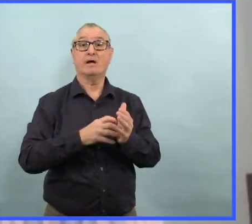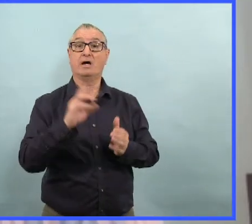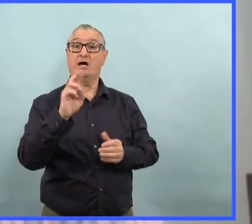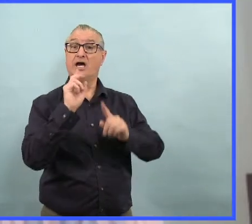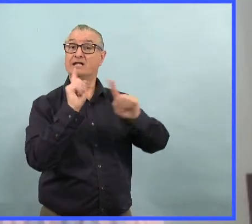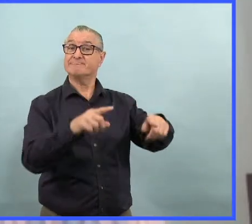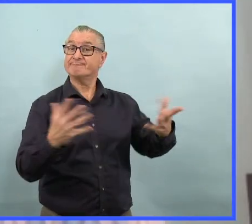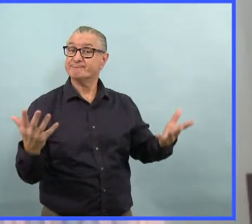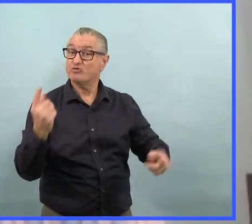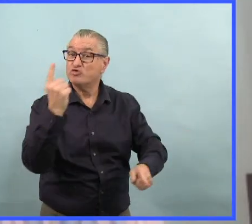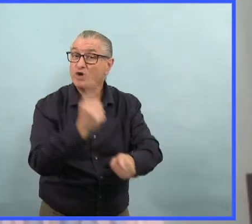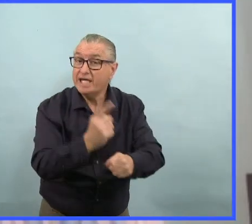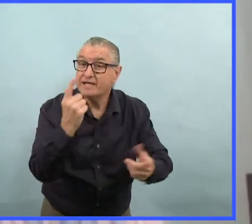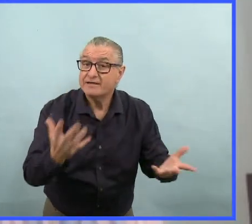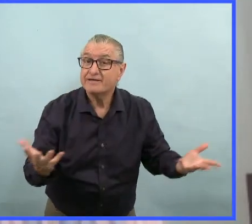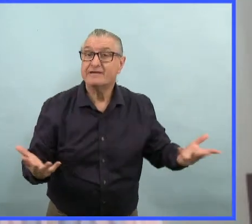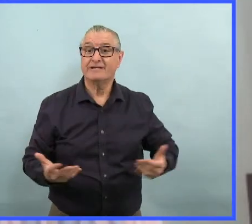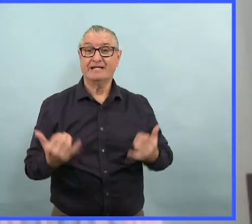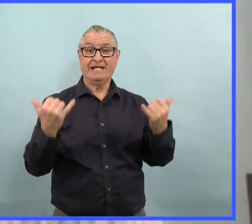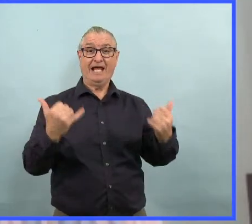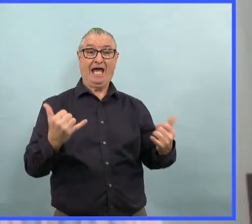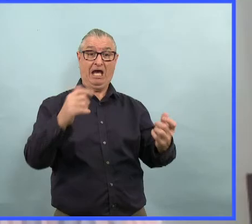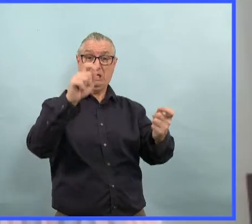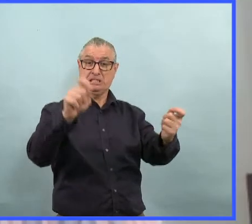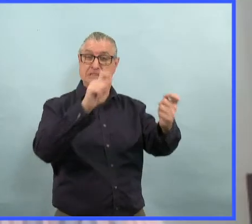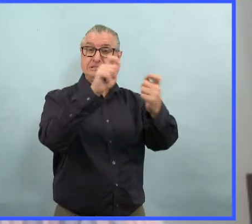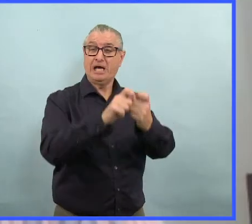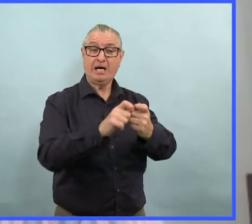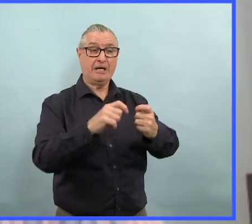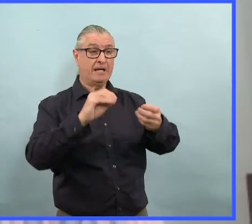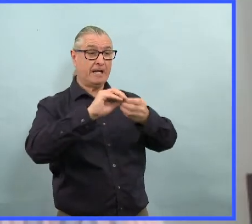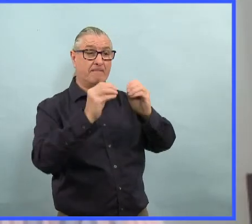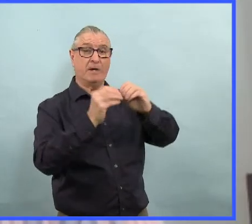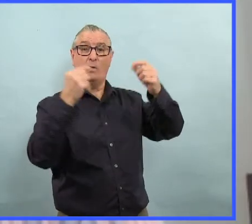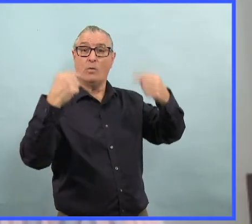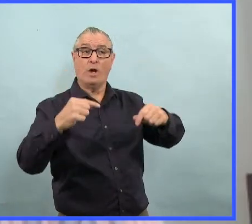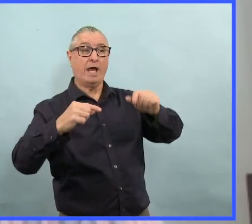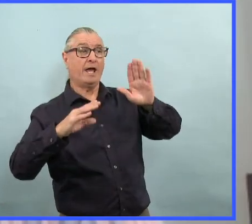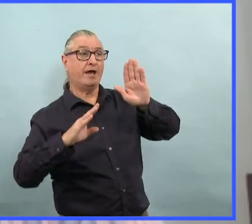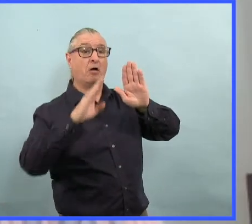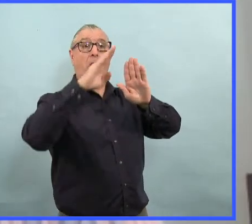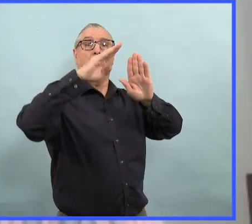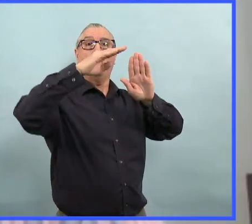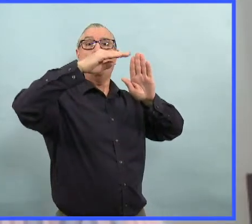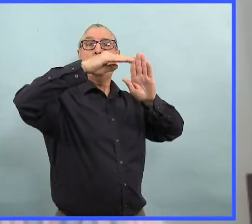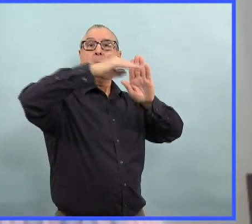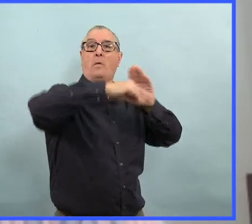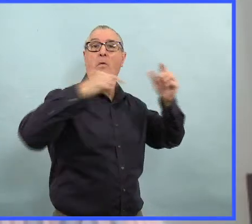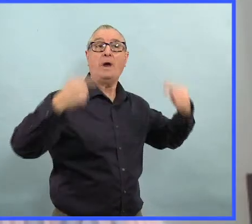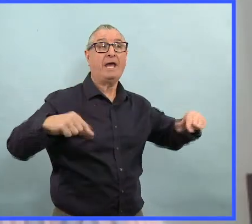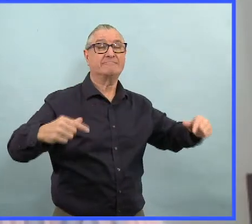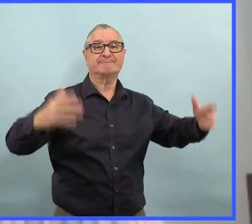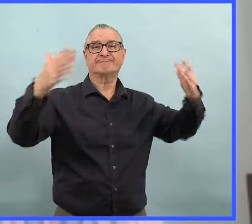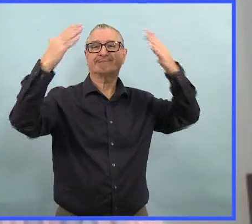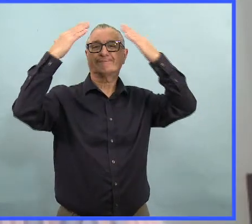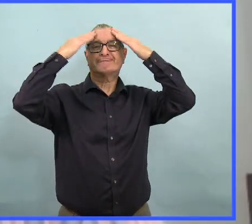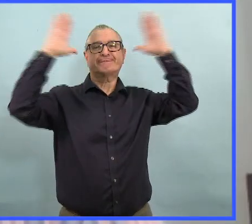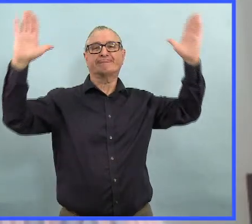will peak uh just because it's it's harder to uh to know the uh the magnitude of infection right